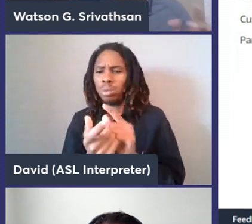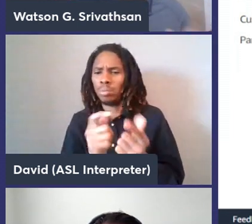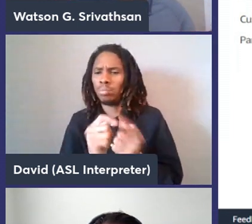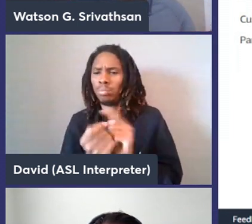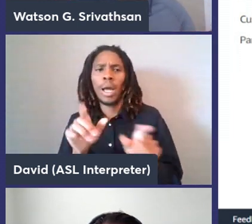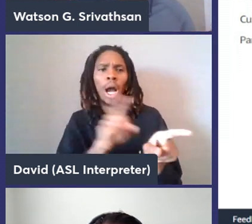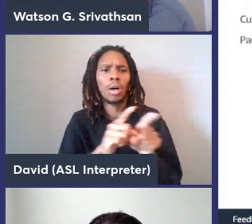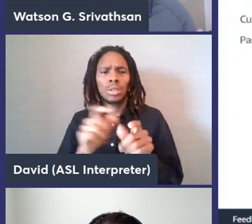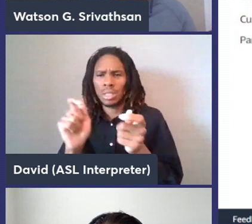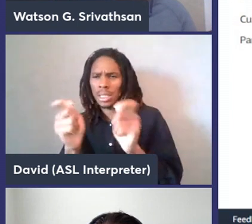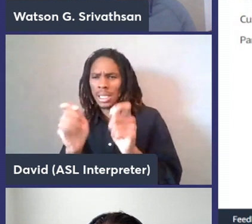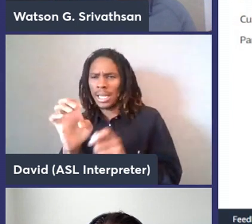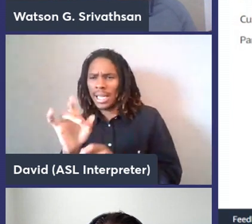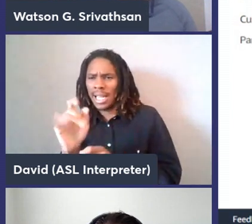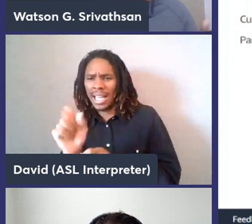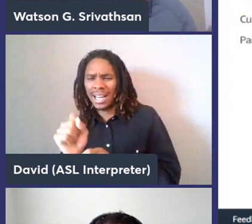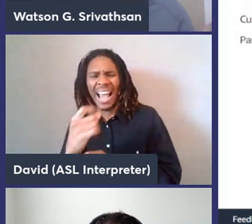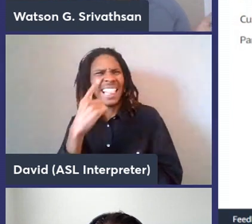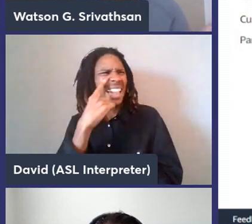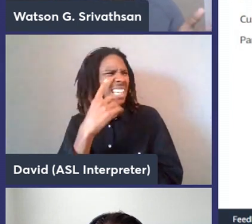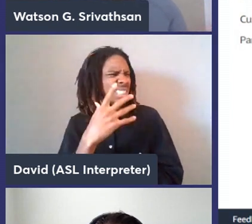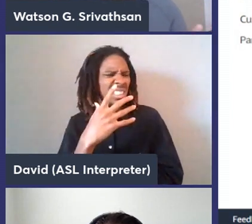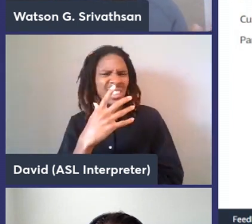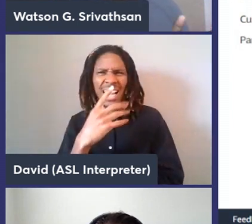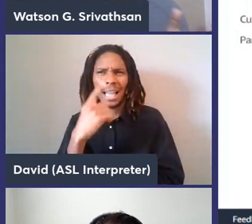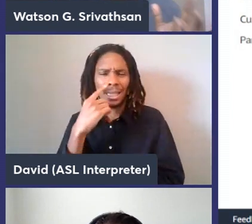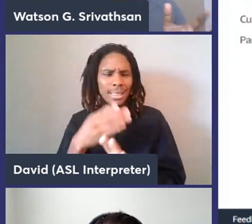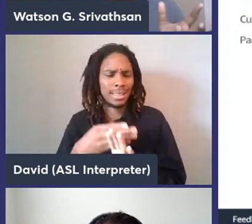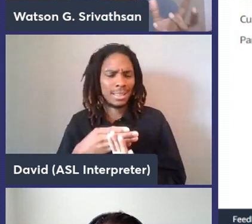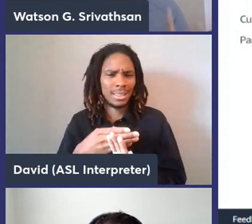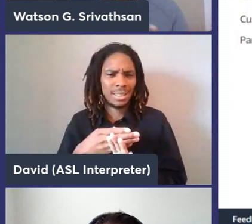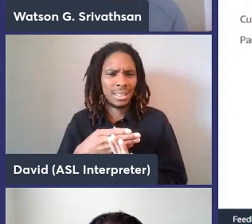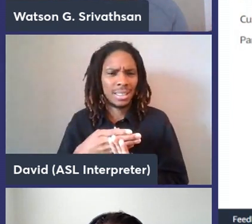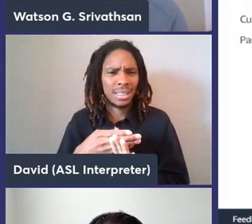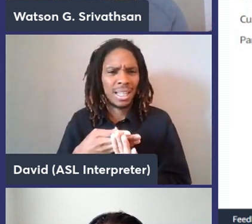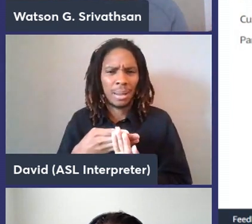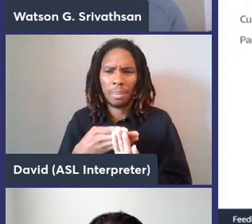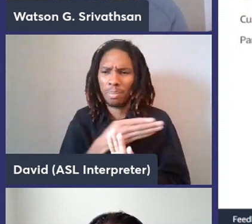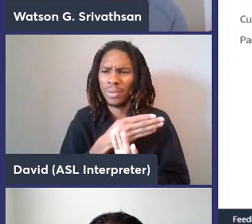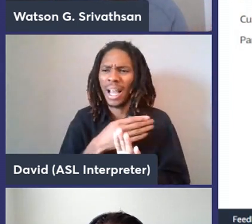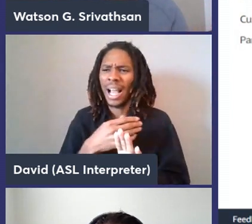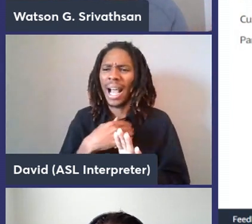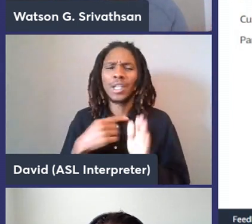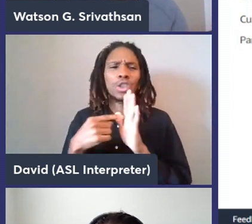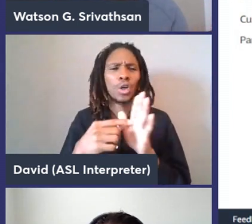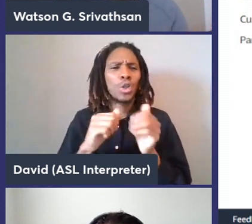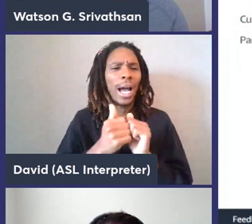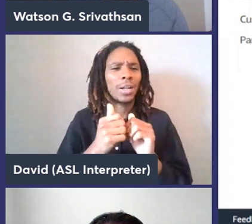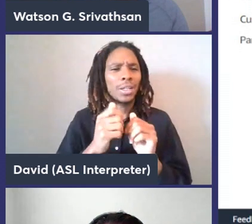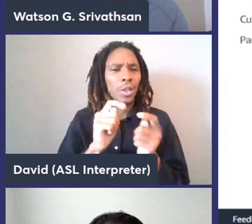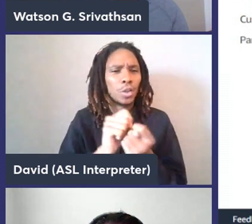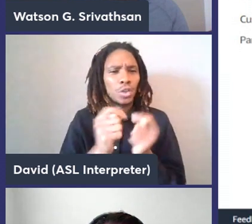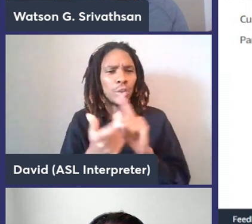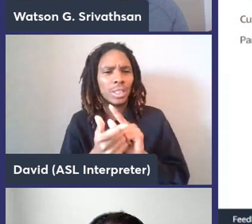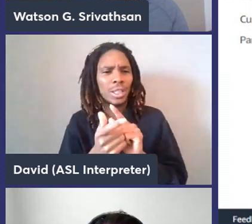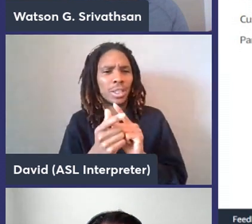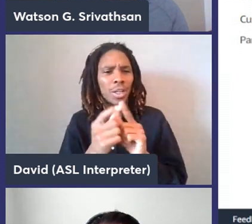I think I showed, I think I previously told you that I would show you how to translate a Word doc.